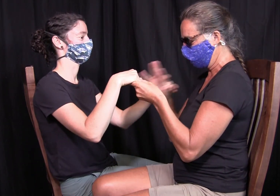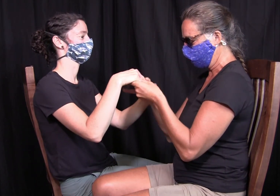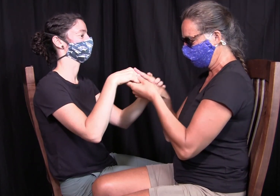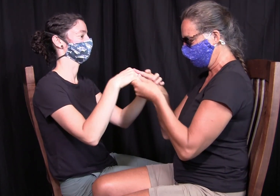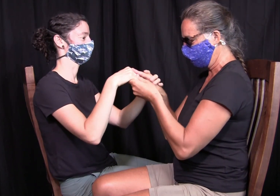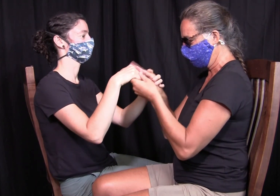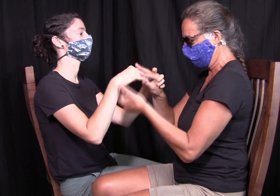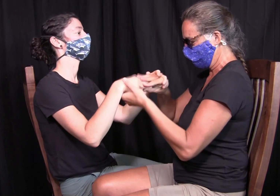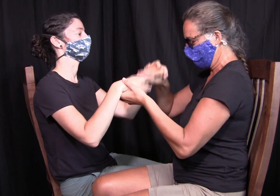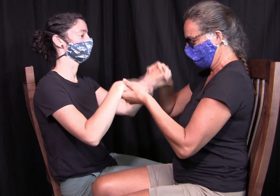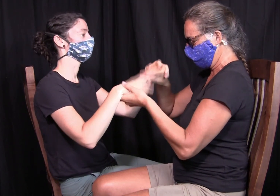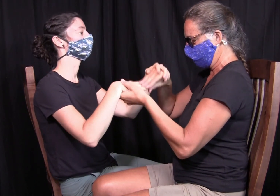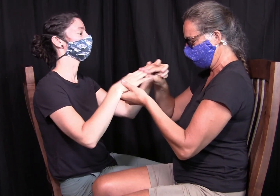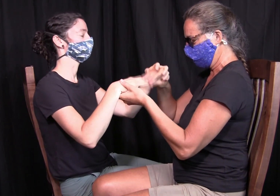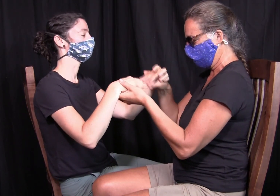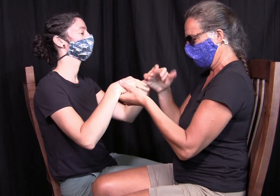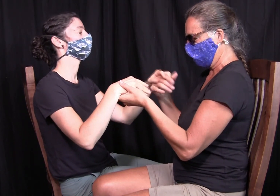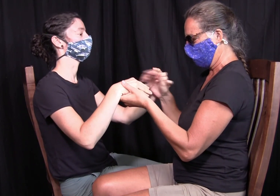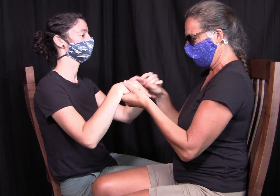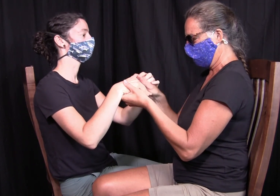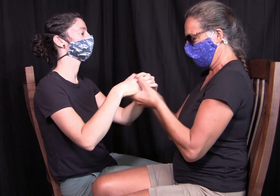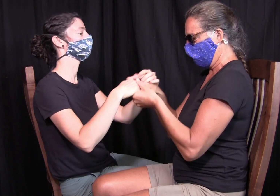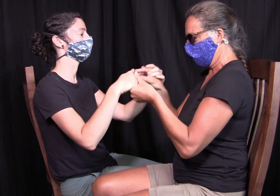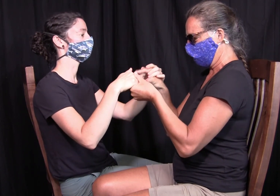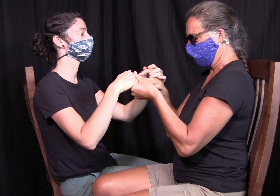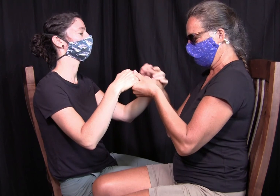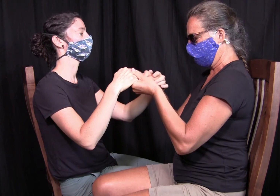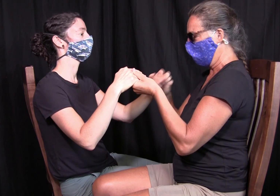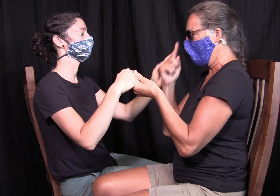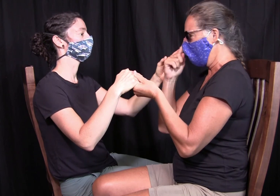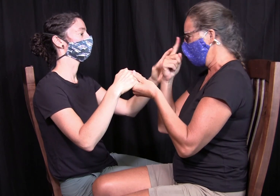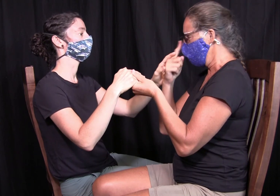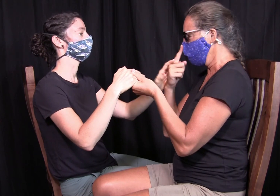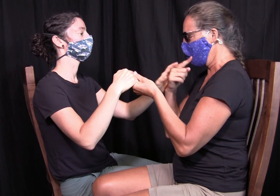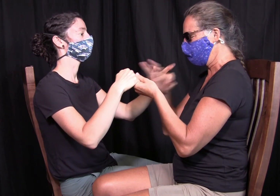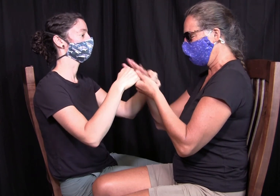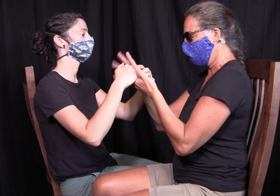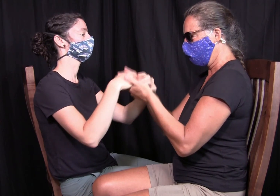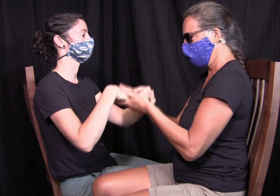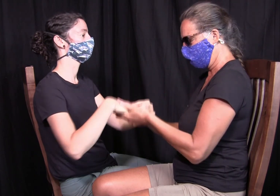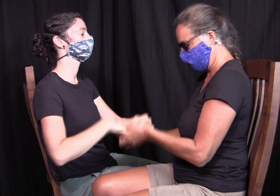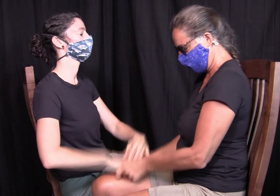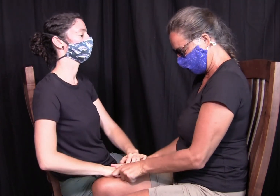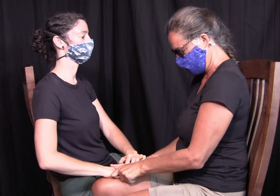All that is expressed by a nodding or shaking head can be expressed here through your hand on my leg.